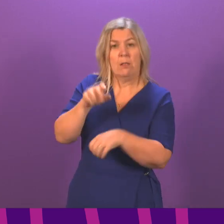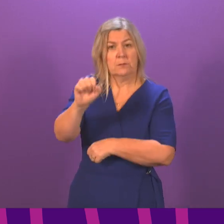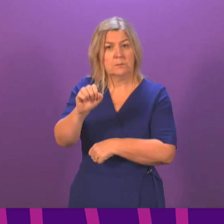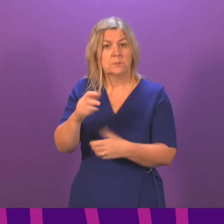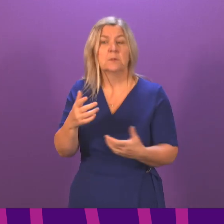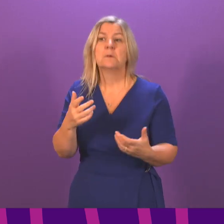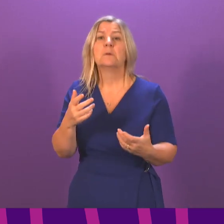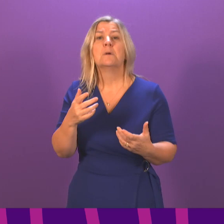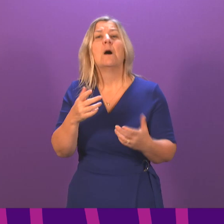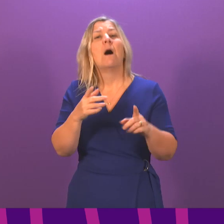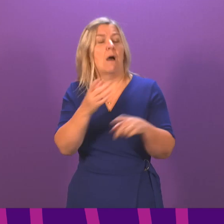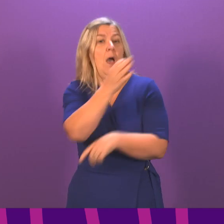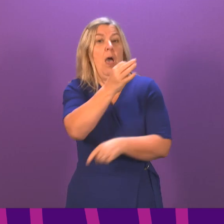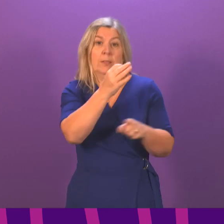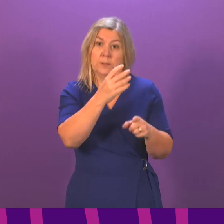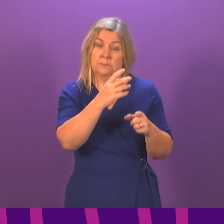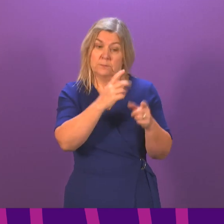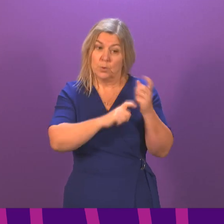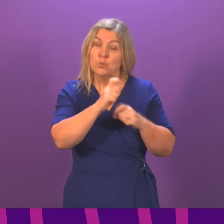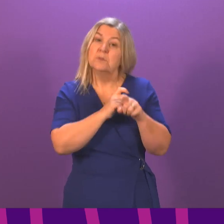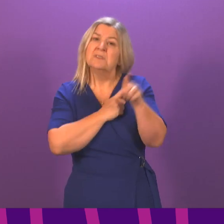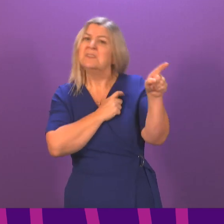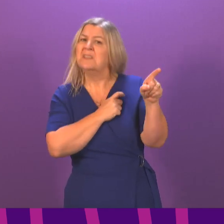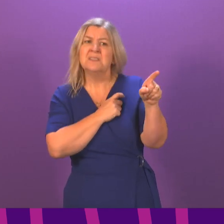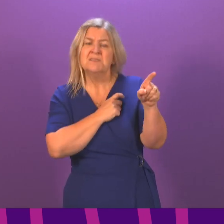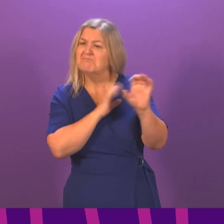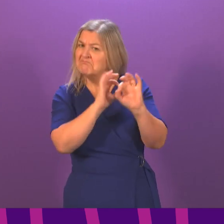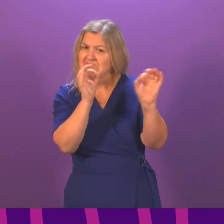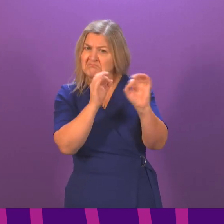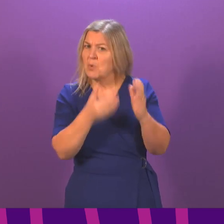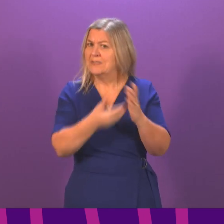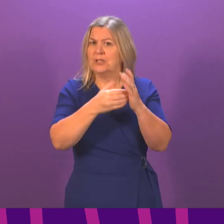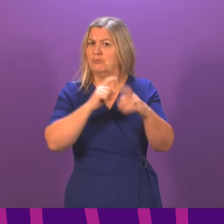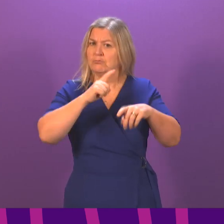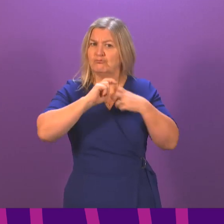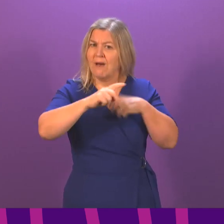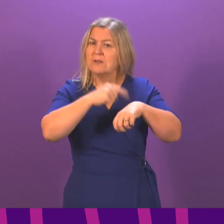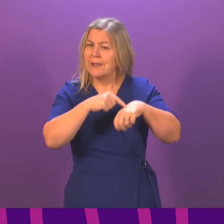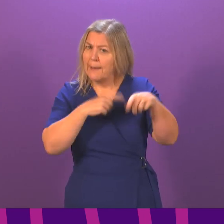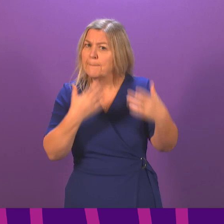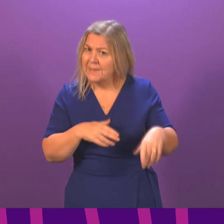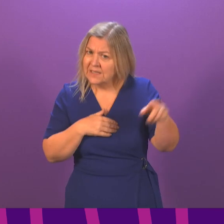though travel times are often longer and options more limited than they are in relation to Northern Ireland.